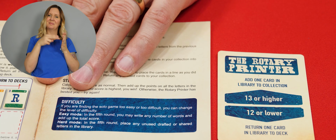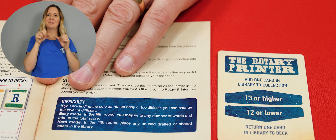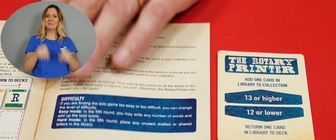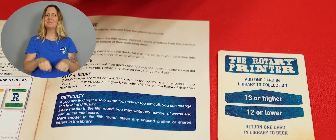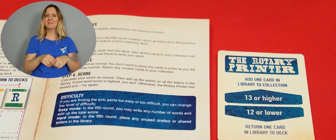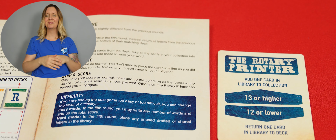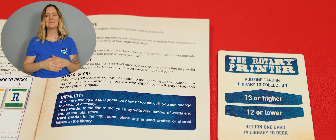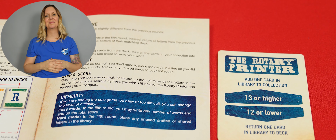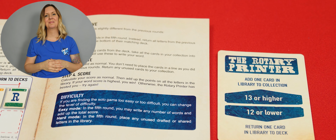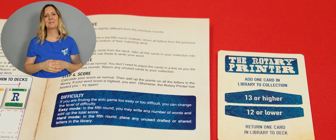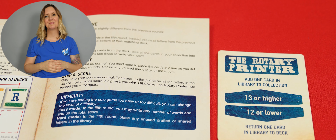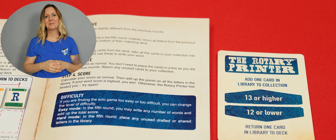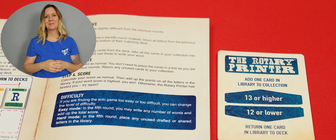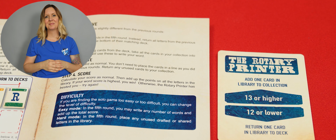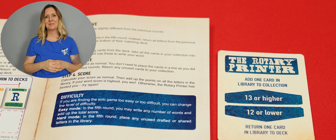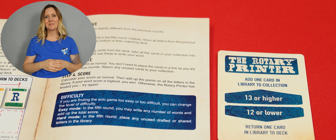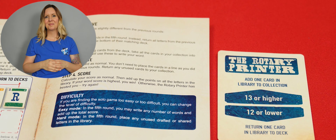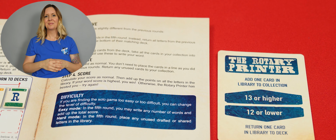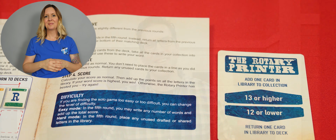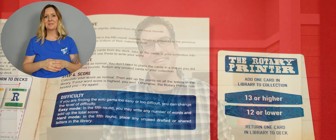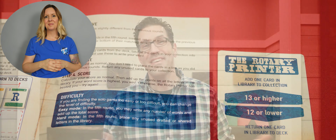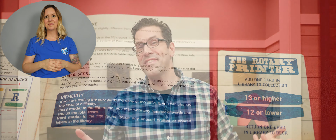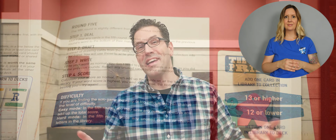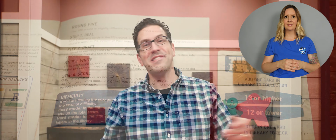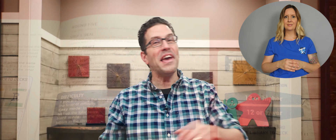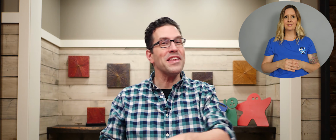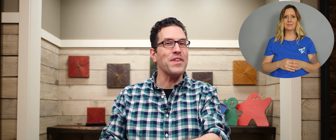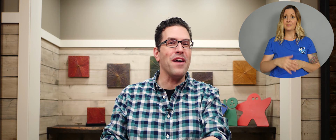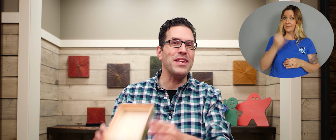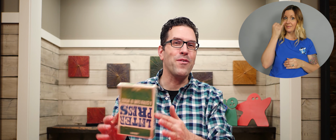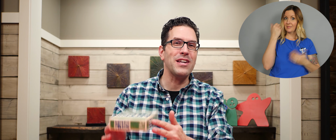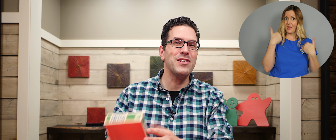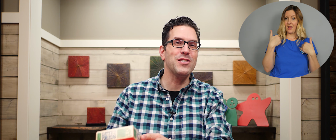and I’ll leave that for you to discover on your own. That said, if you have any questions